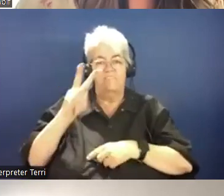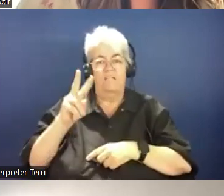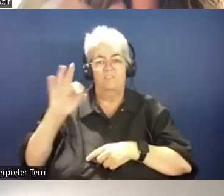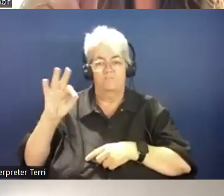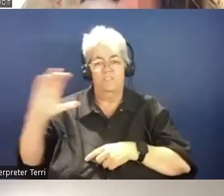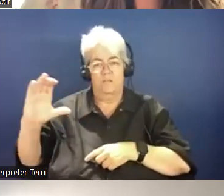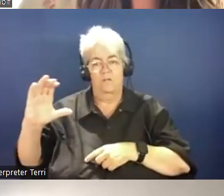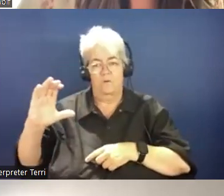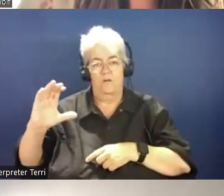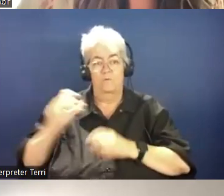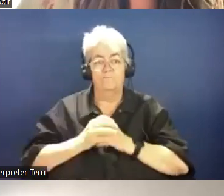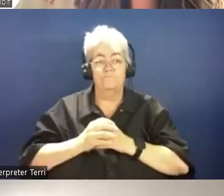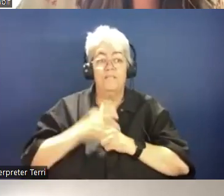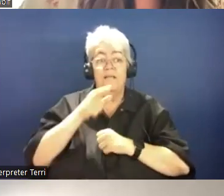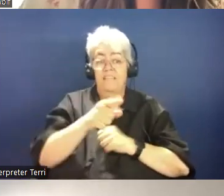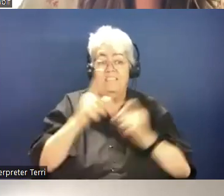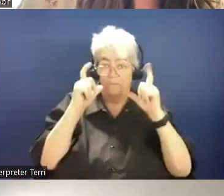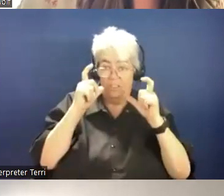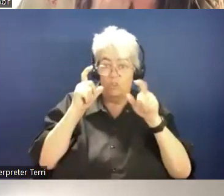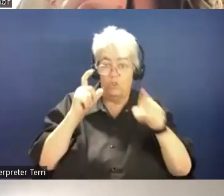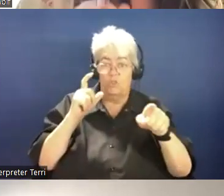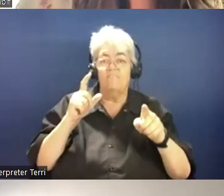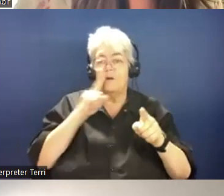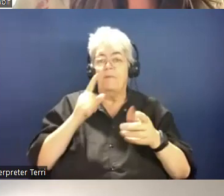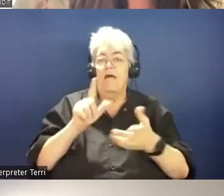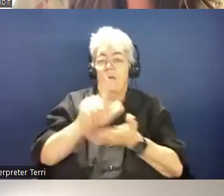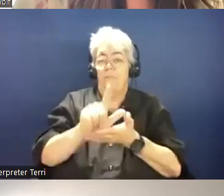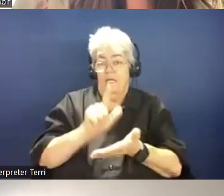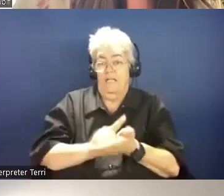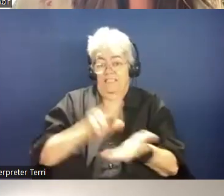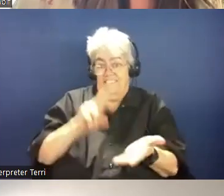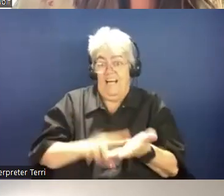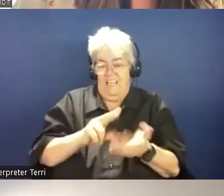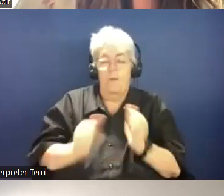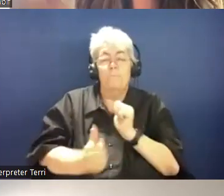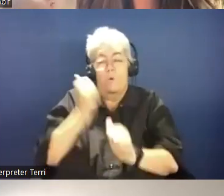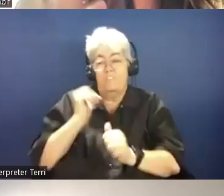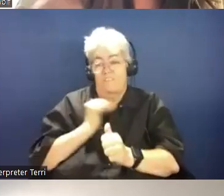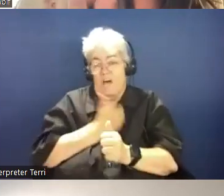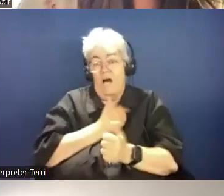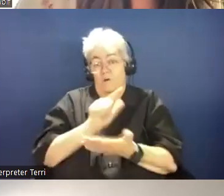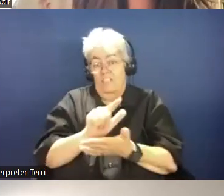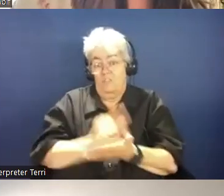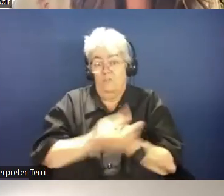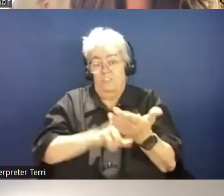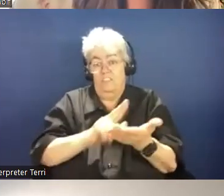So this picture is actually from a bill signing where most of our legislation got signed. This year all in one file swoop, which was nice.